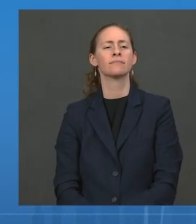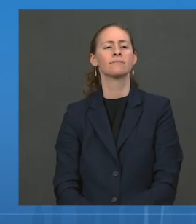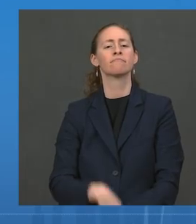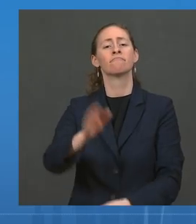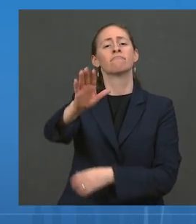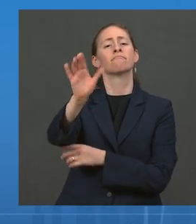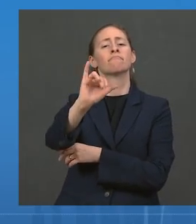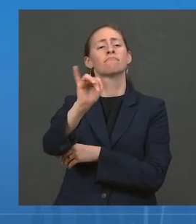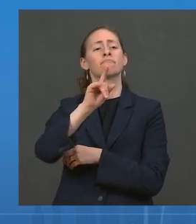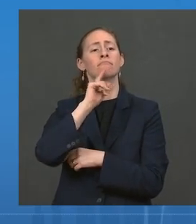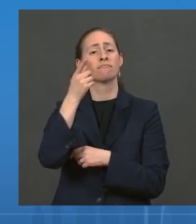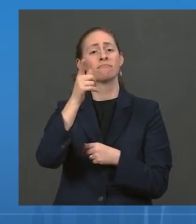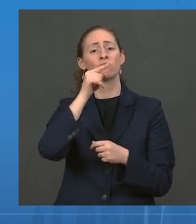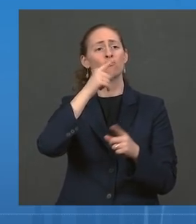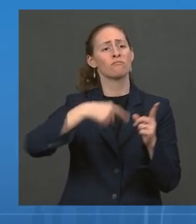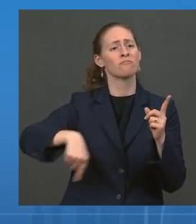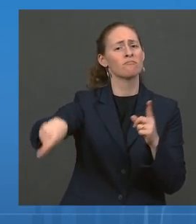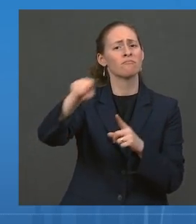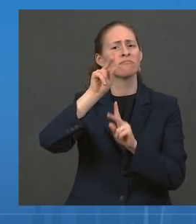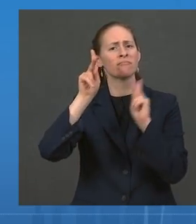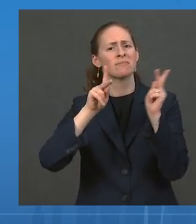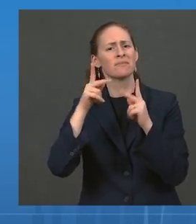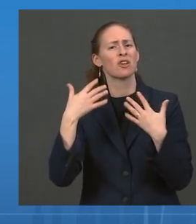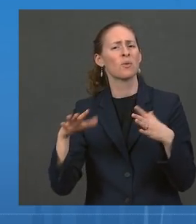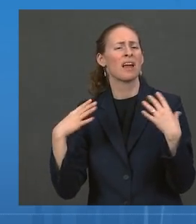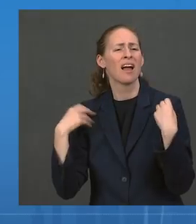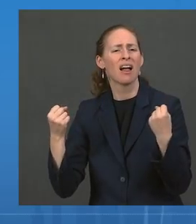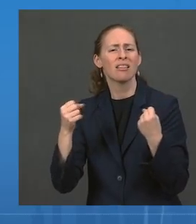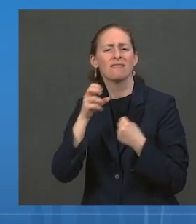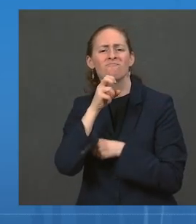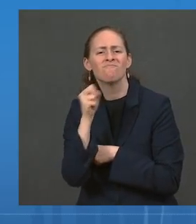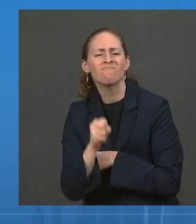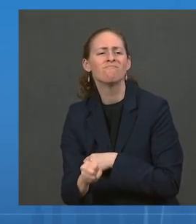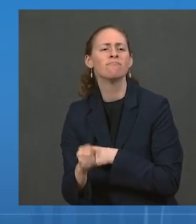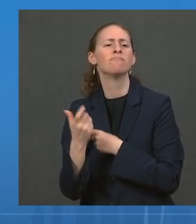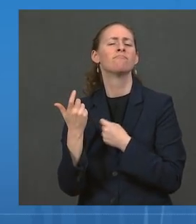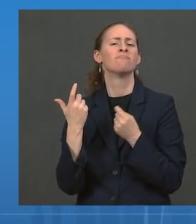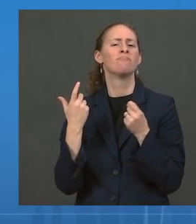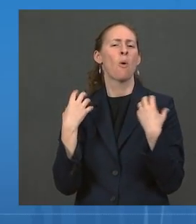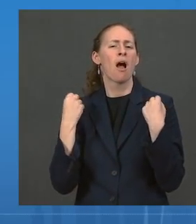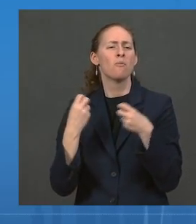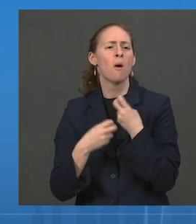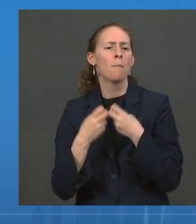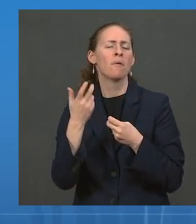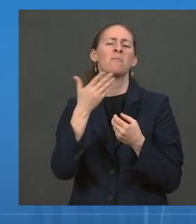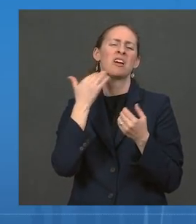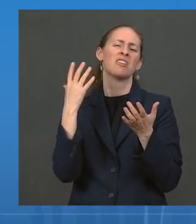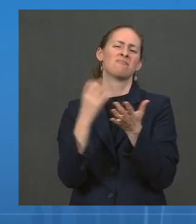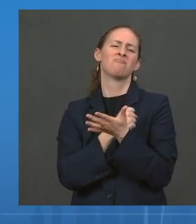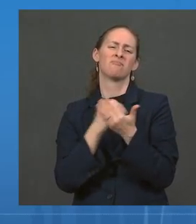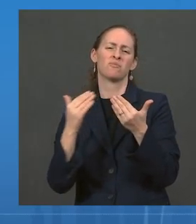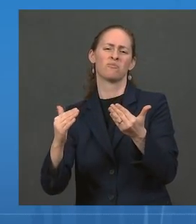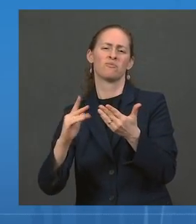namely the elderly and those with underlying conditions, not only get their vaccination but also get their booster.